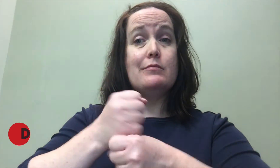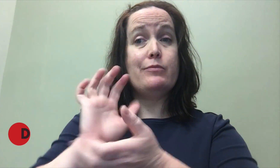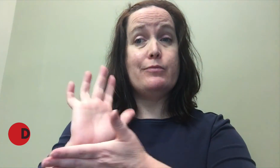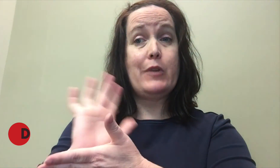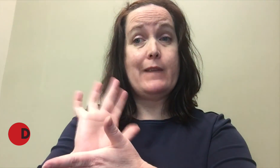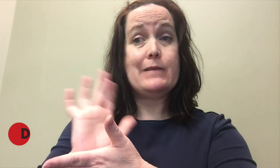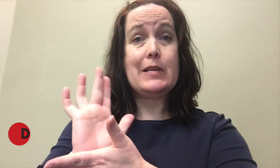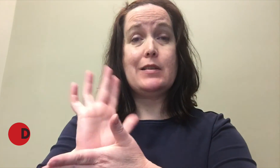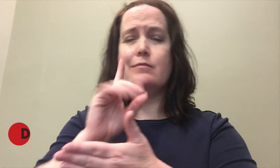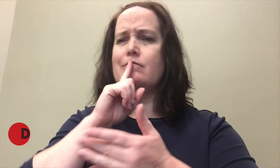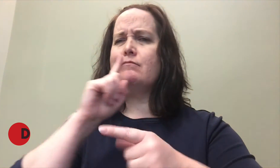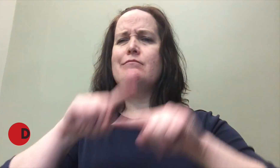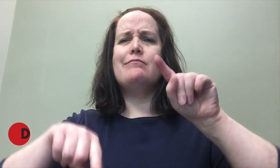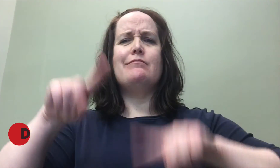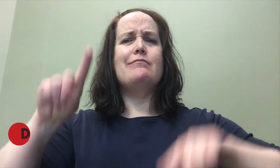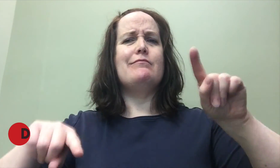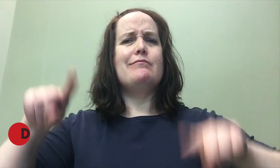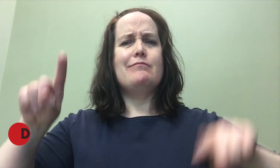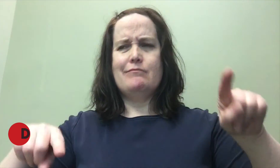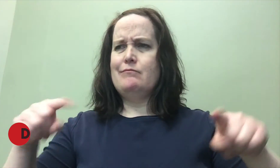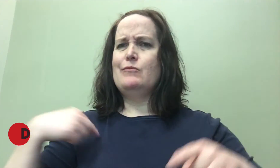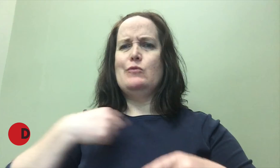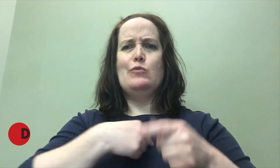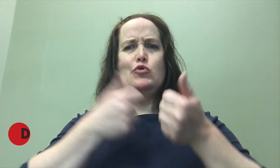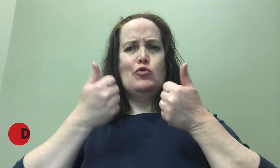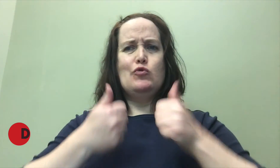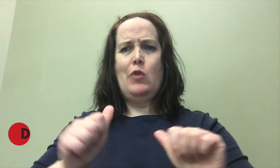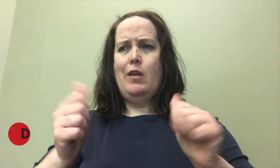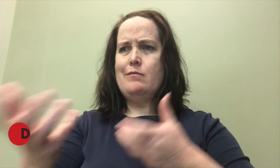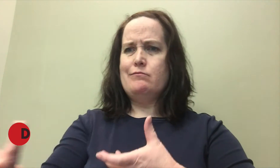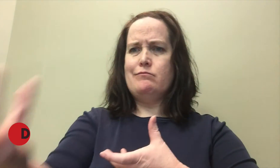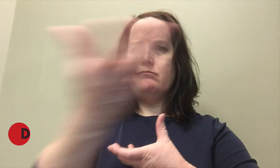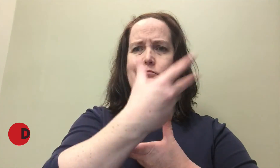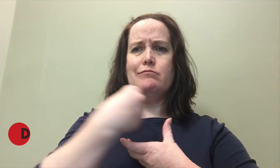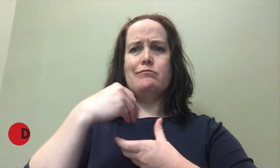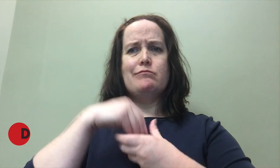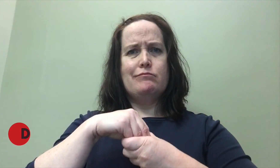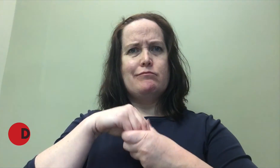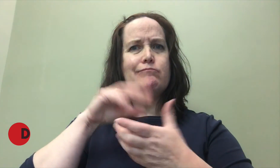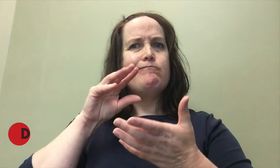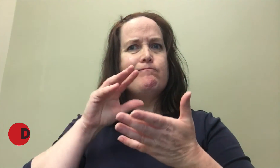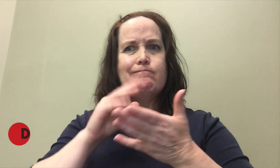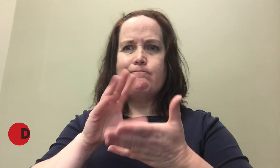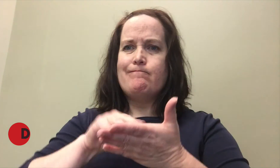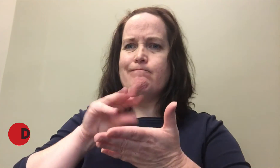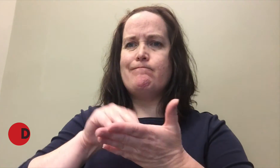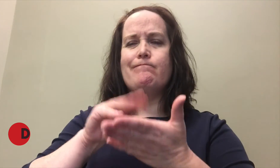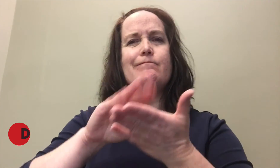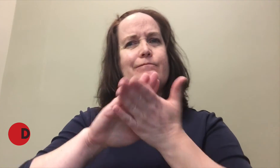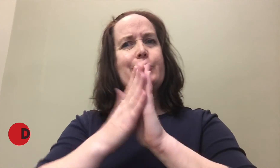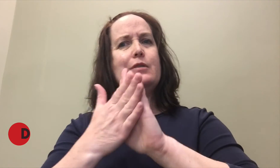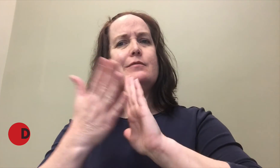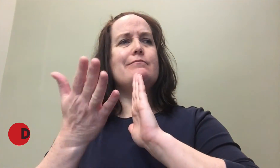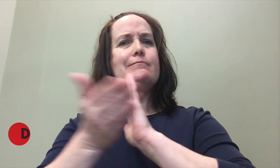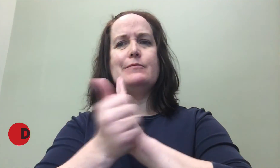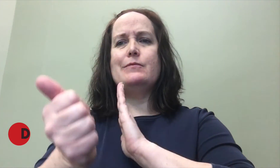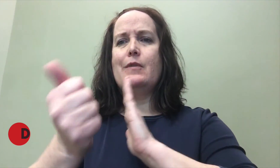making movies, and a wide range. We try to involve everyone